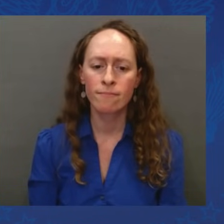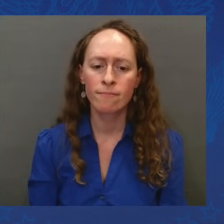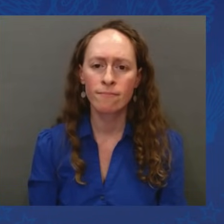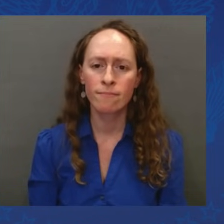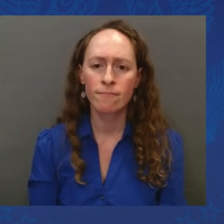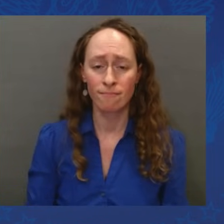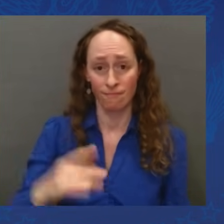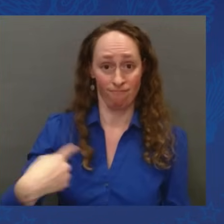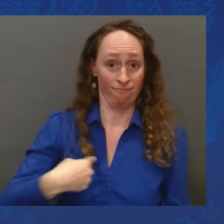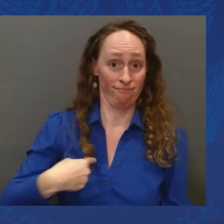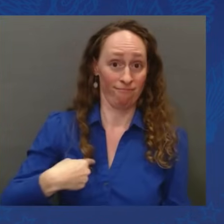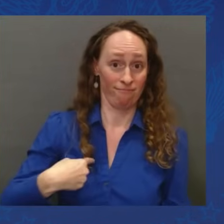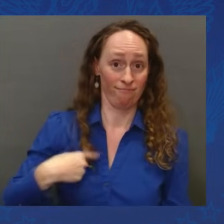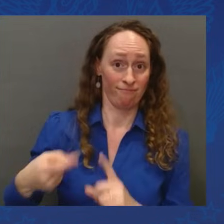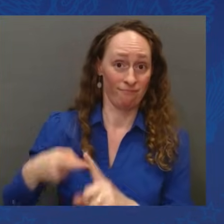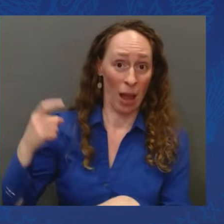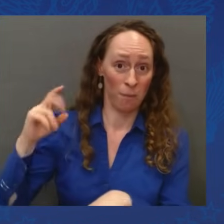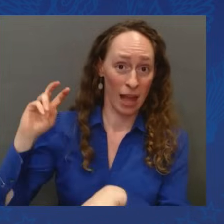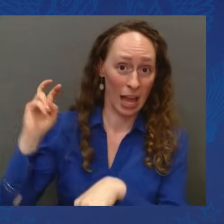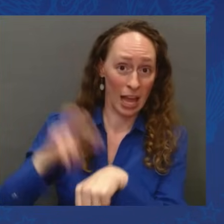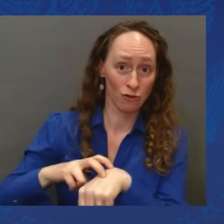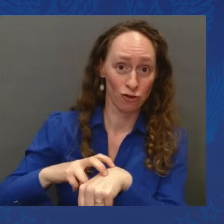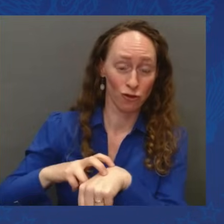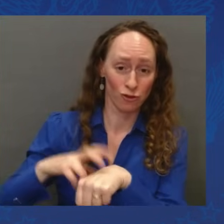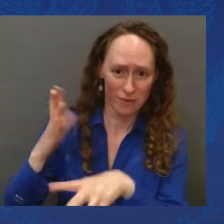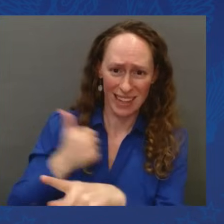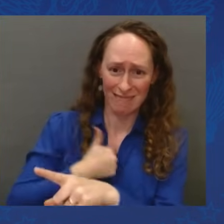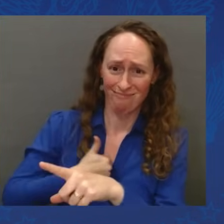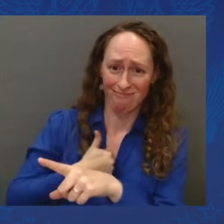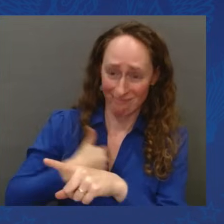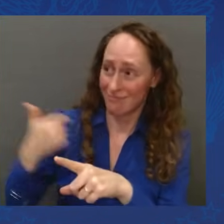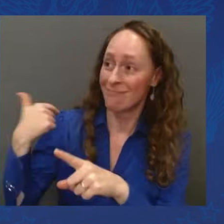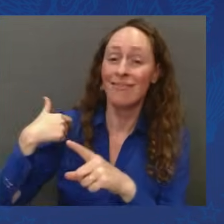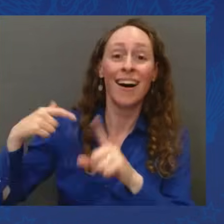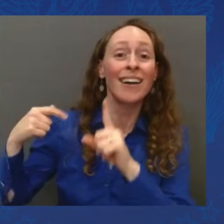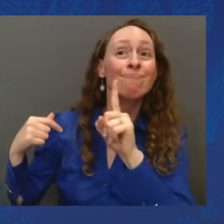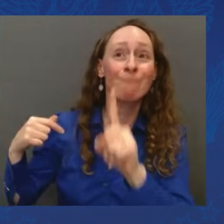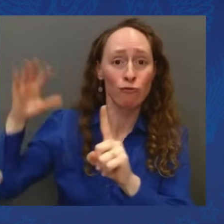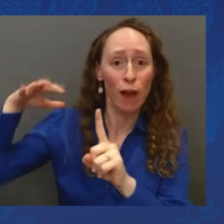No, I'm teasing. Go ahead. Fire away, Demetri. The Press: President Biden, given that America is playing a key role